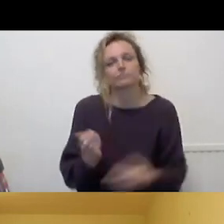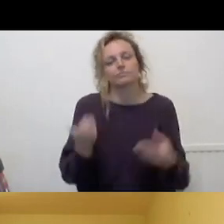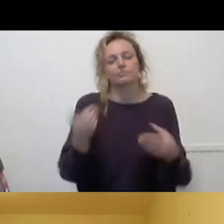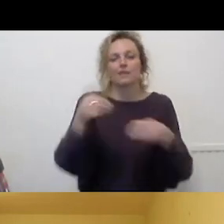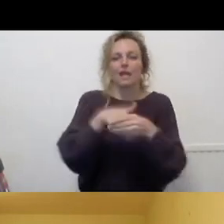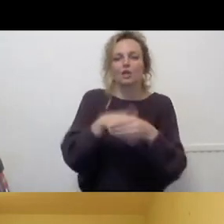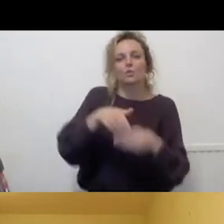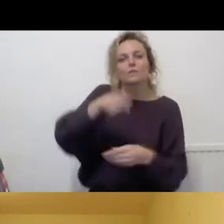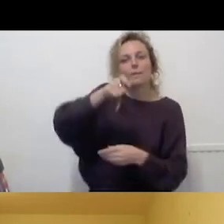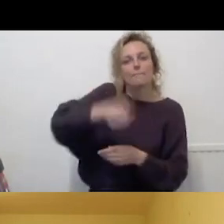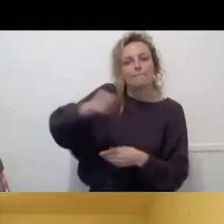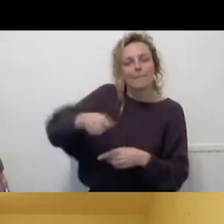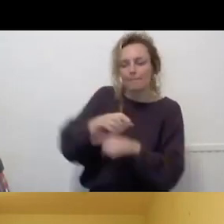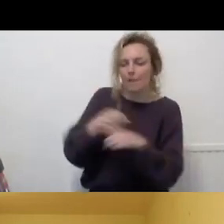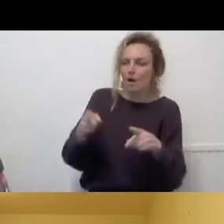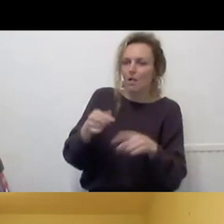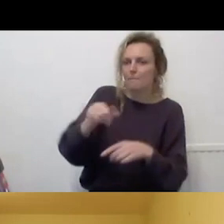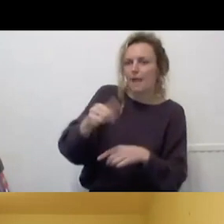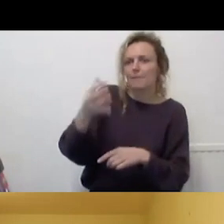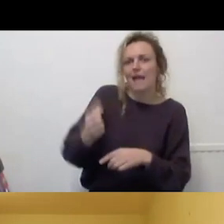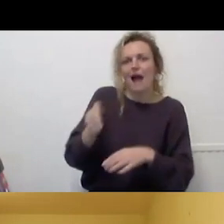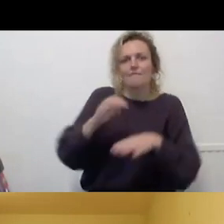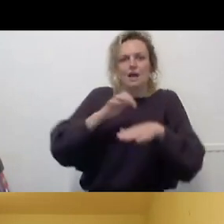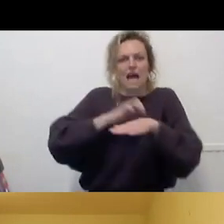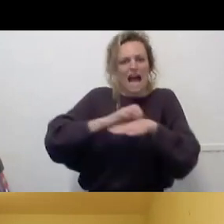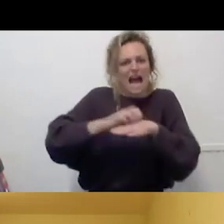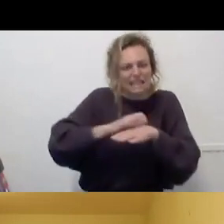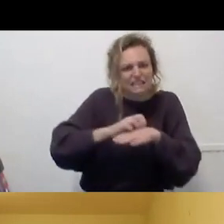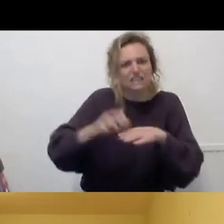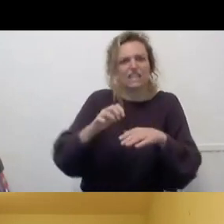allergic reactions due to something but they don't know what or to lots of different drugs,